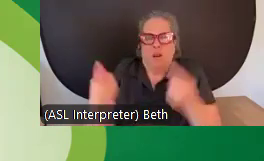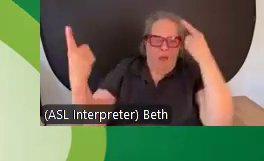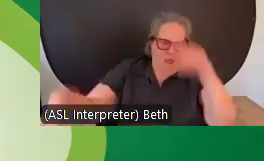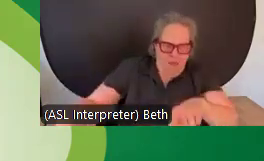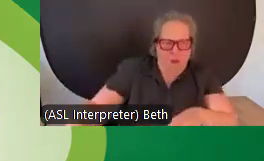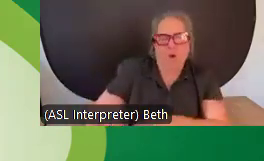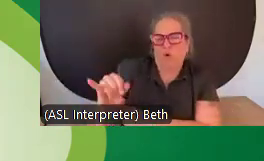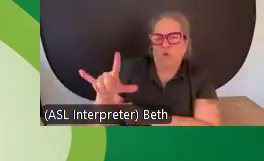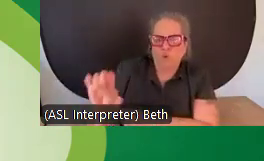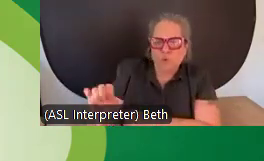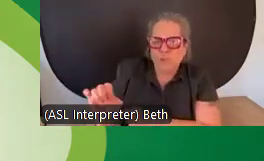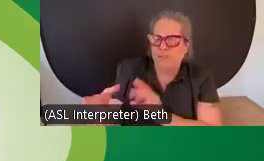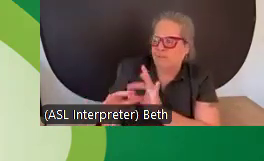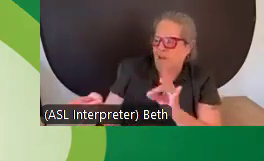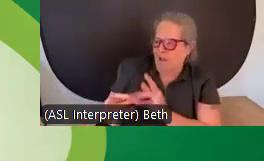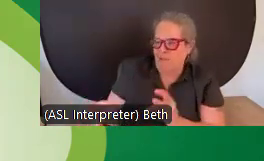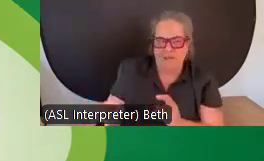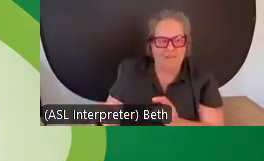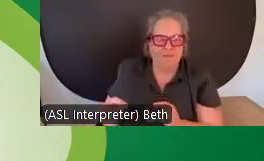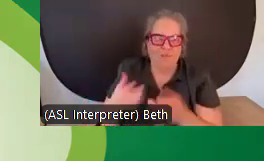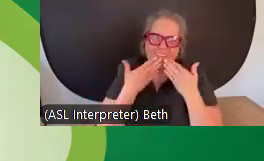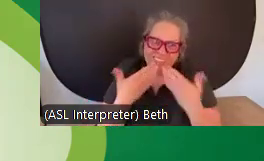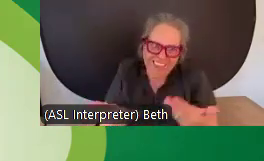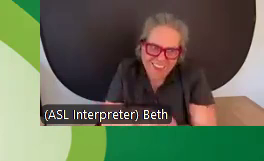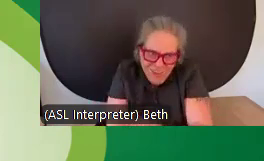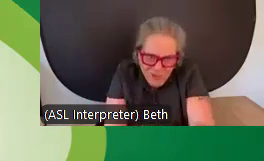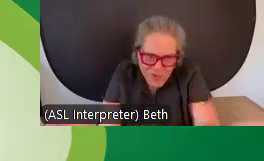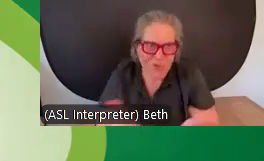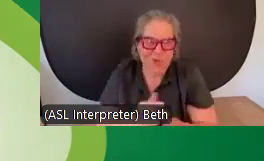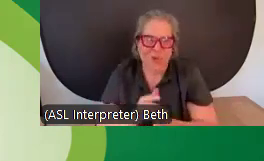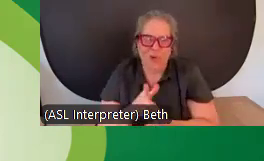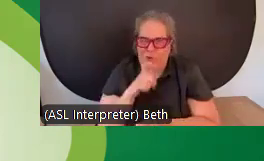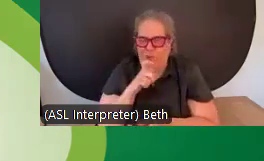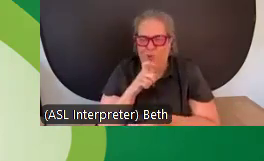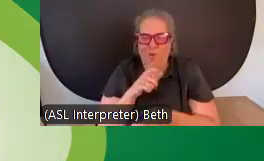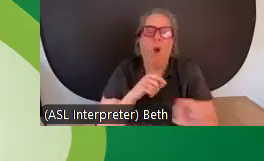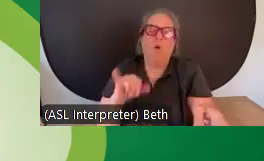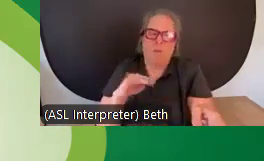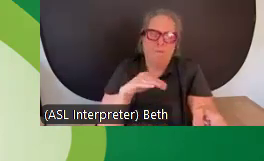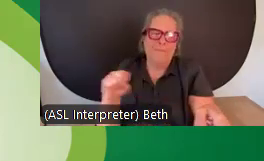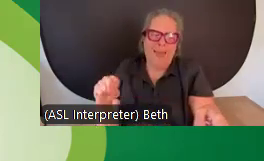Thank you for all the work you do that is often -- I'm sure you feel often taken for granted.